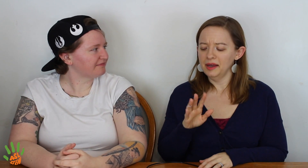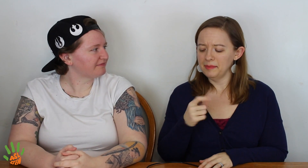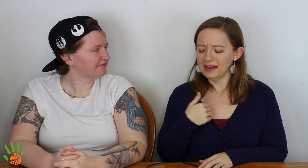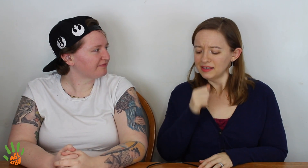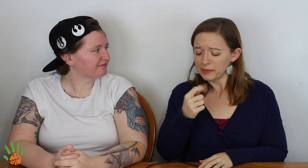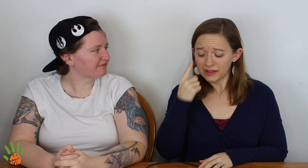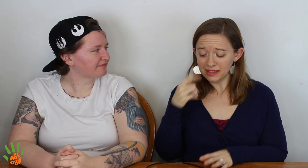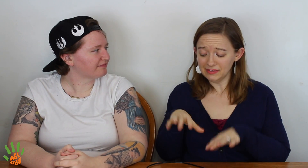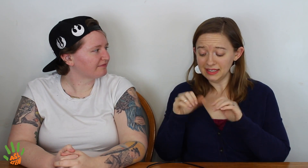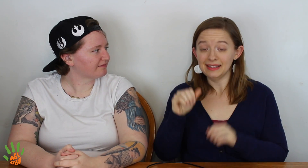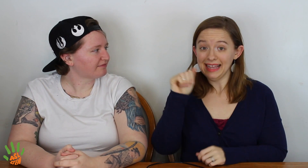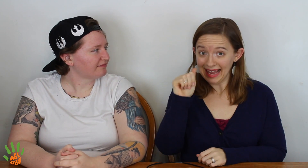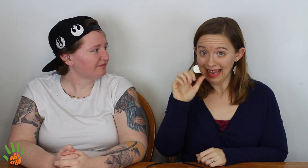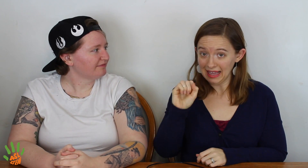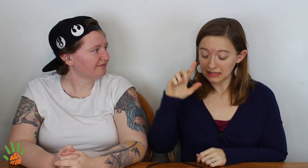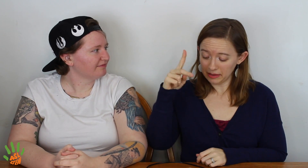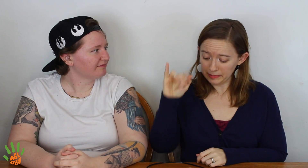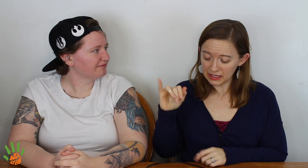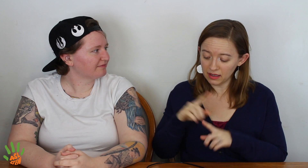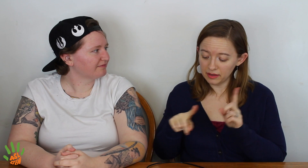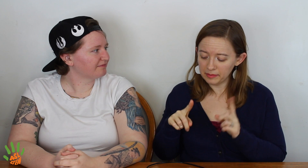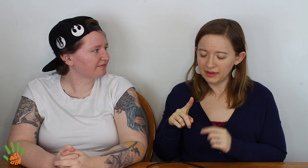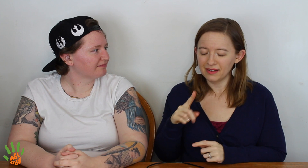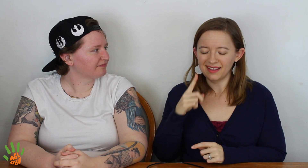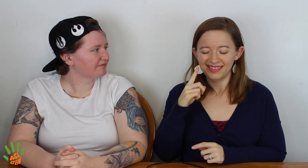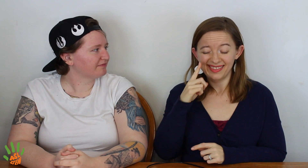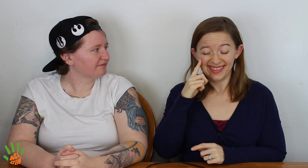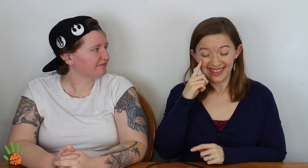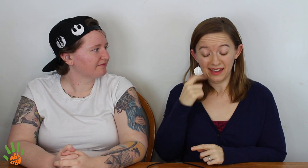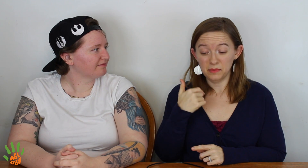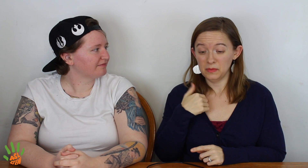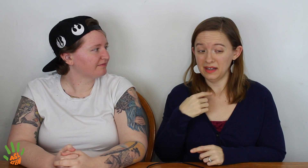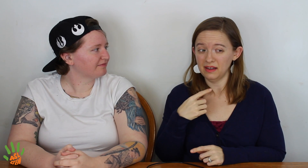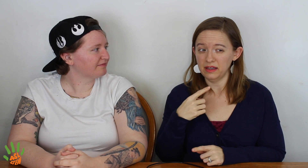Umm, I don't think I've taken the A-SLPI before, but I think --